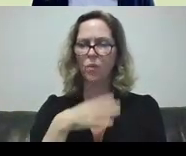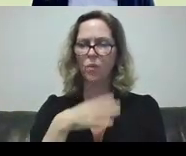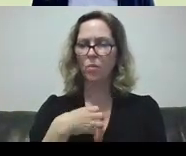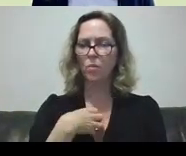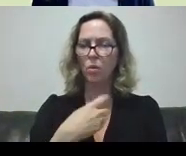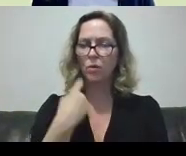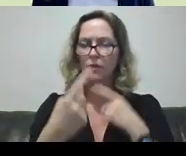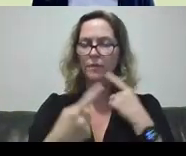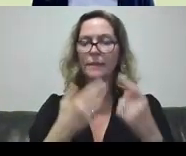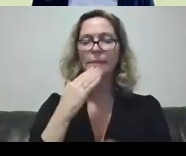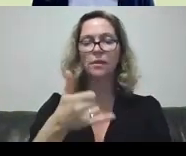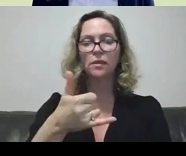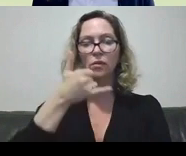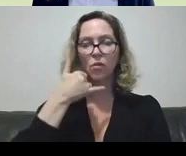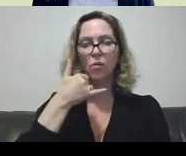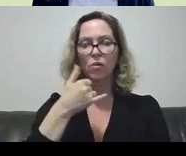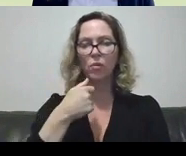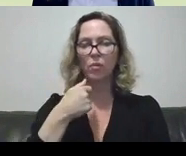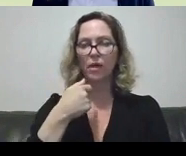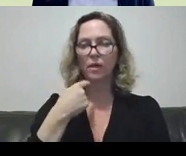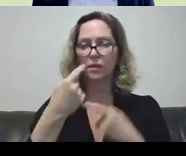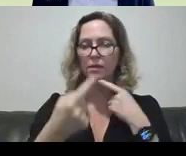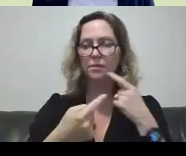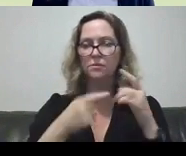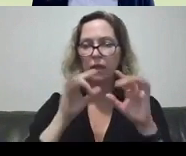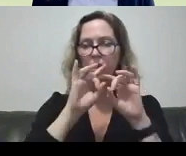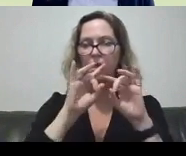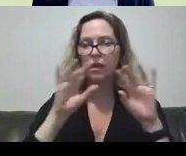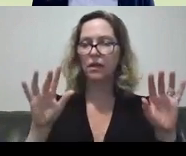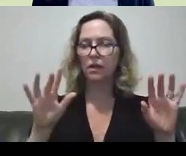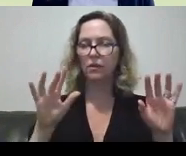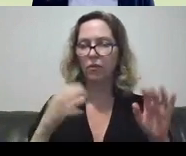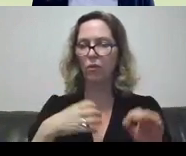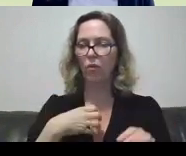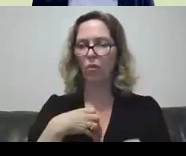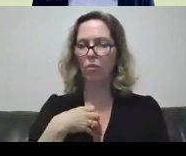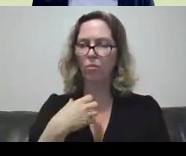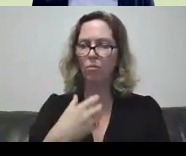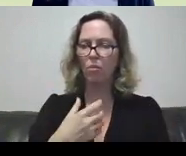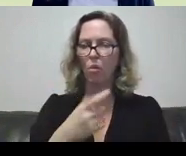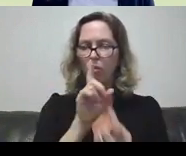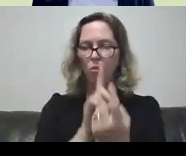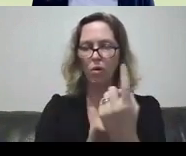and we can unpack it in a in a deeper more personalised way with you but